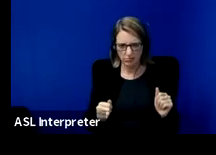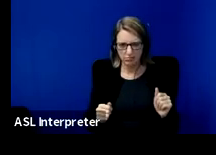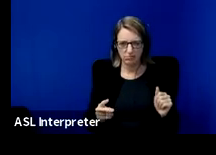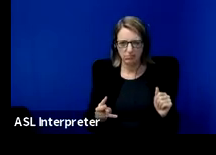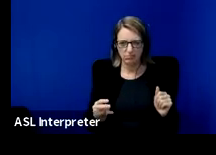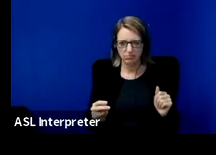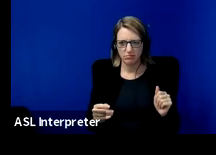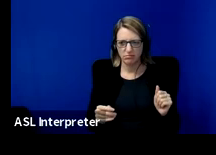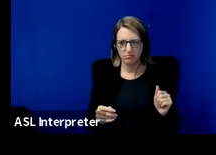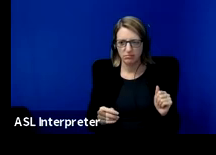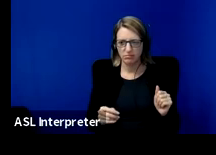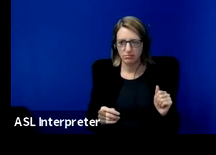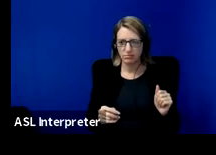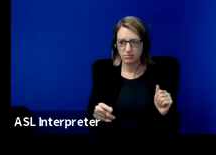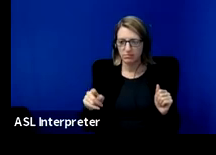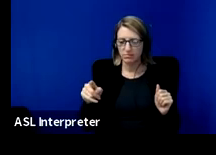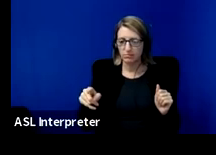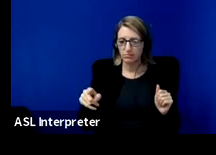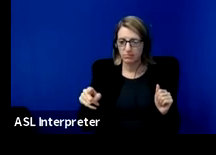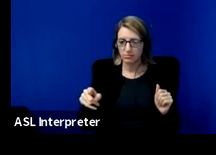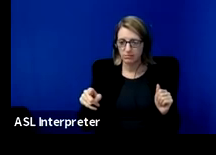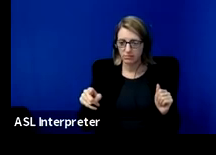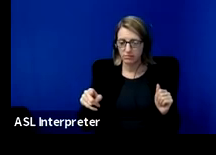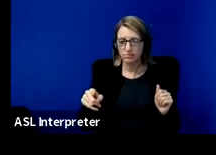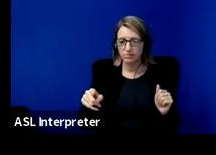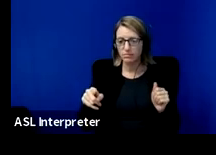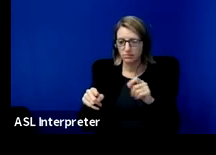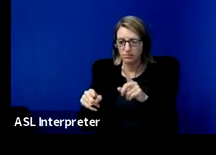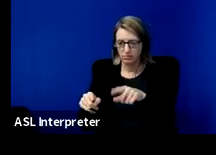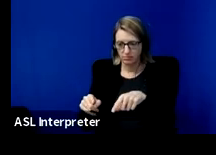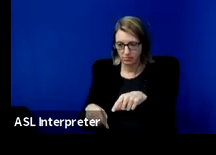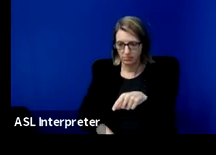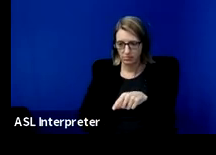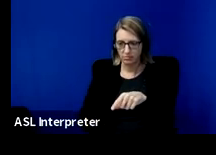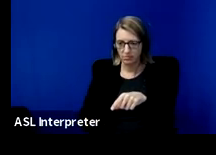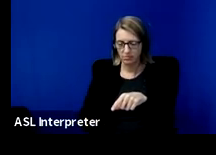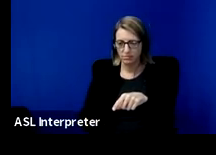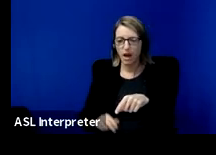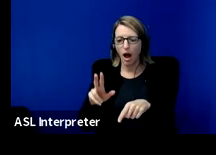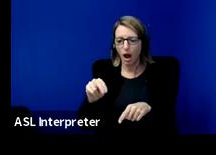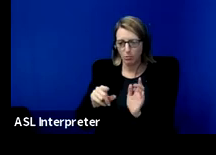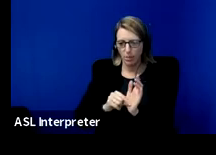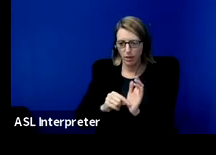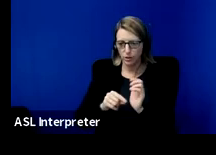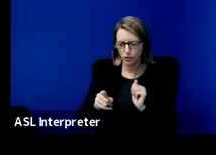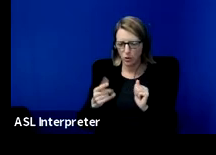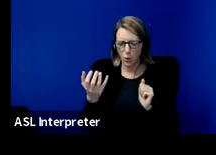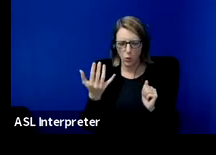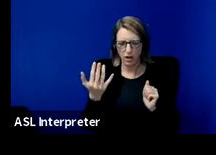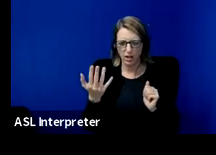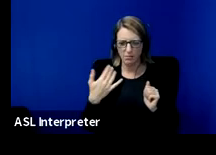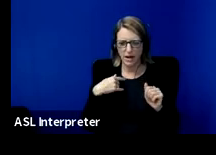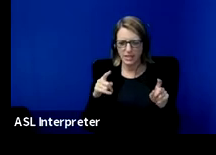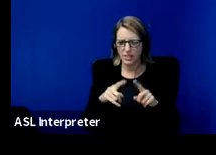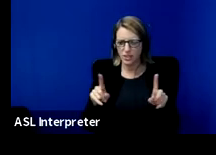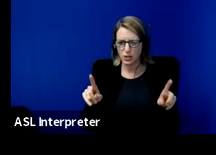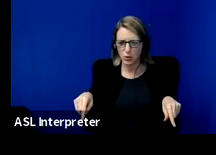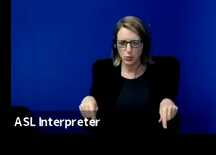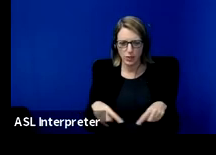ESD 112-- Kristina Wambold: I can go in and I can unpublish the various places and hold on my screen is not giving me the button.